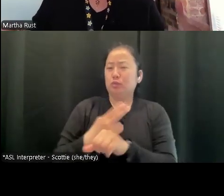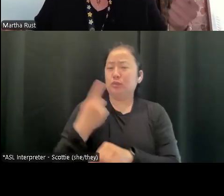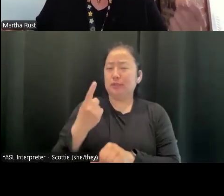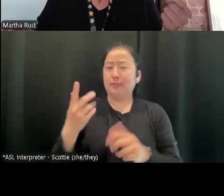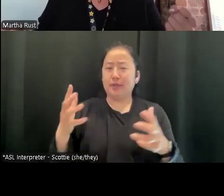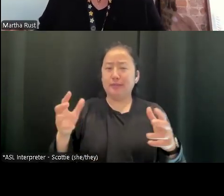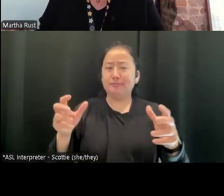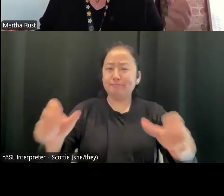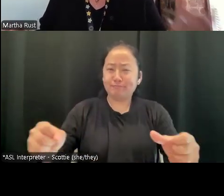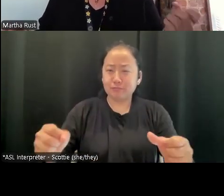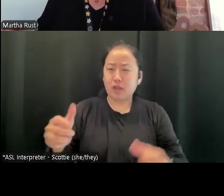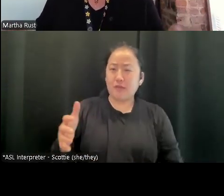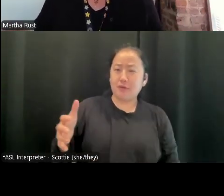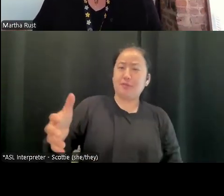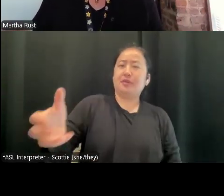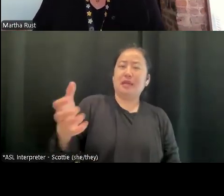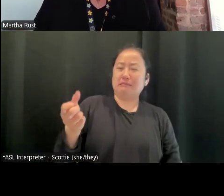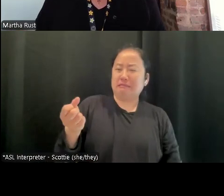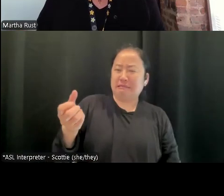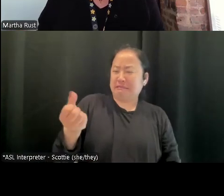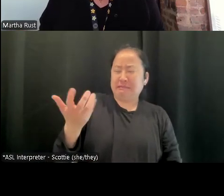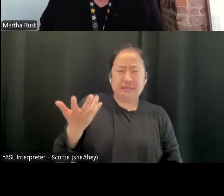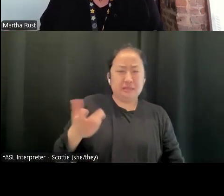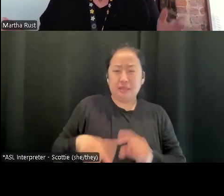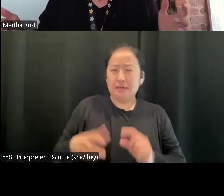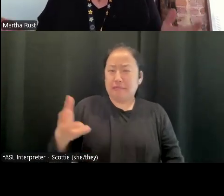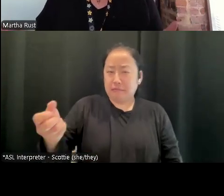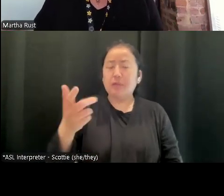you needed to have a better grip on. We have Braille Rubik's cube which